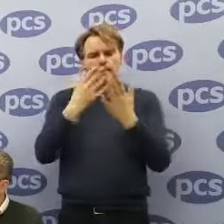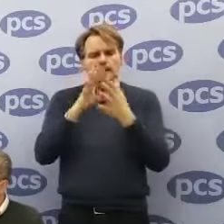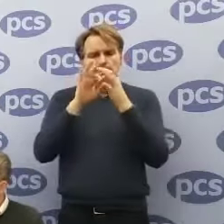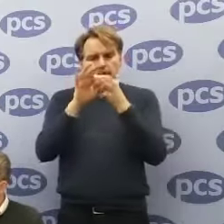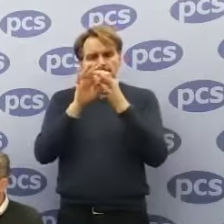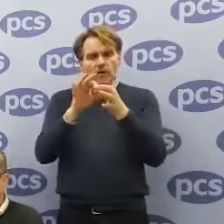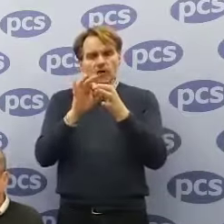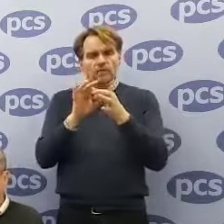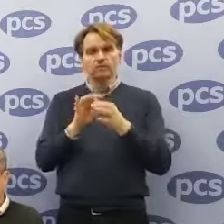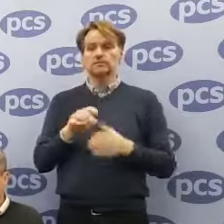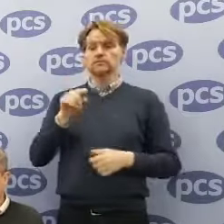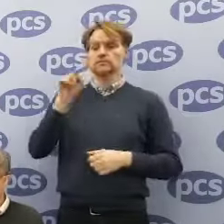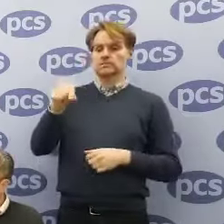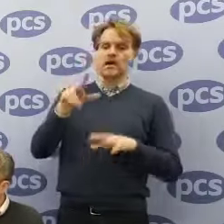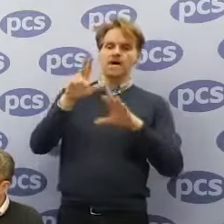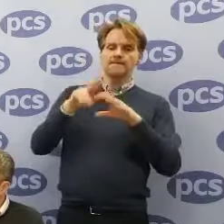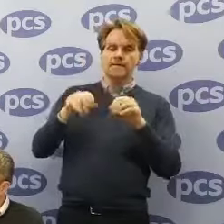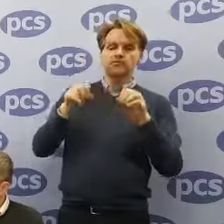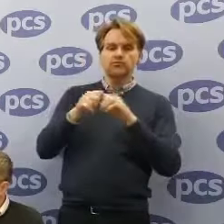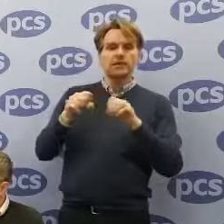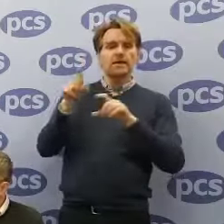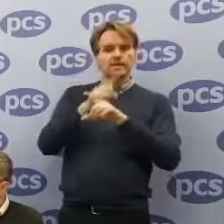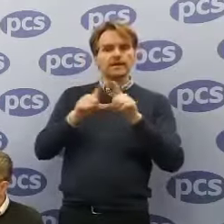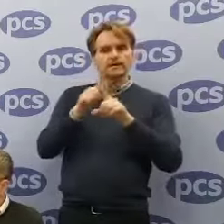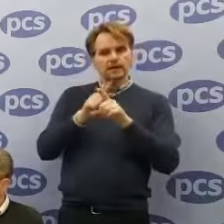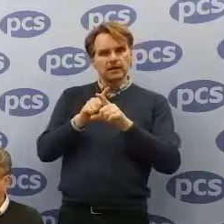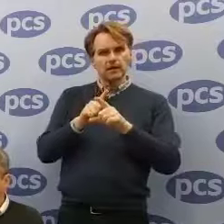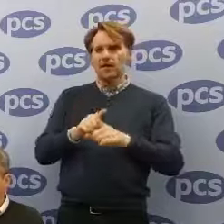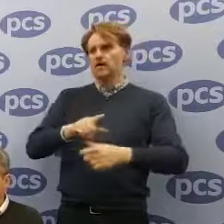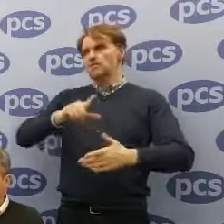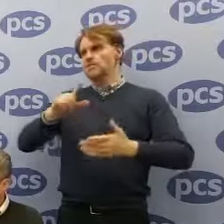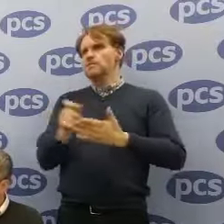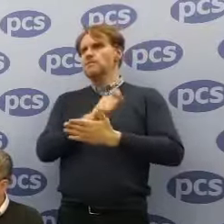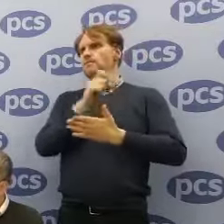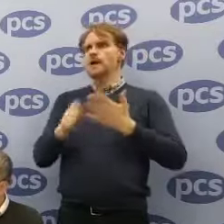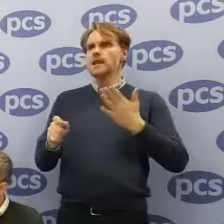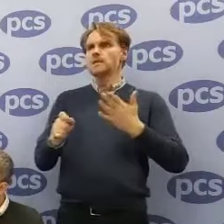February if we push the button on a ballot that we are better placed than we